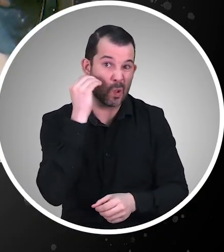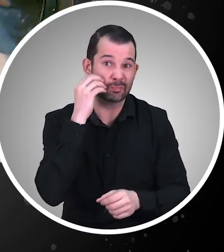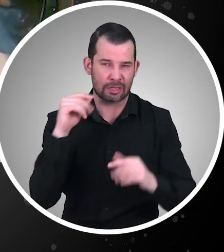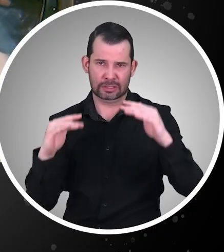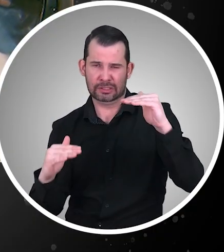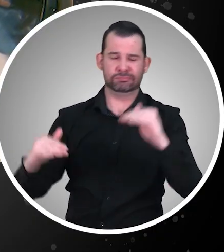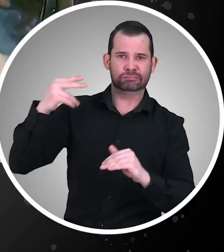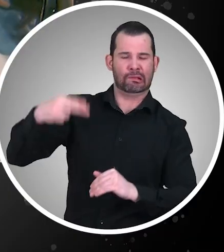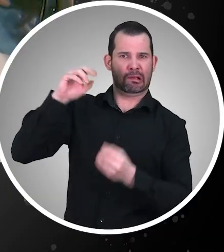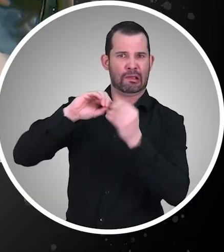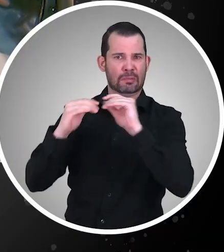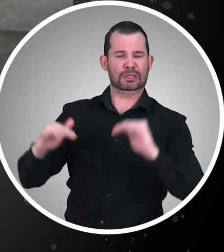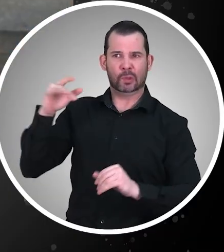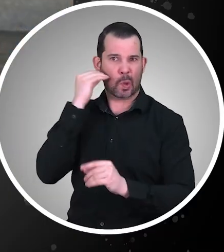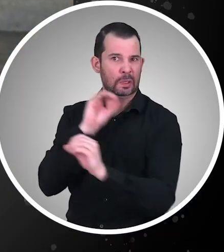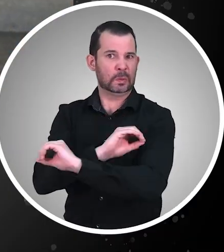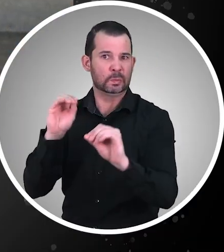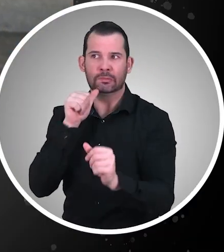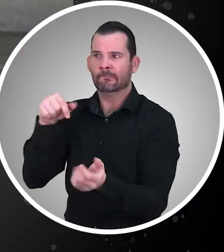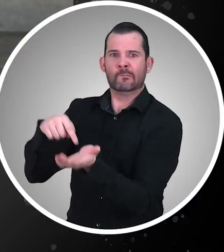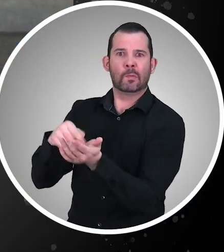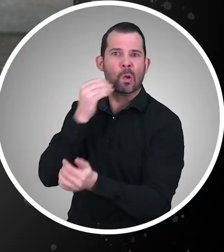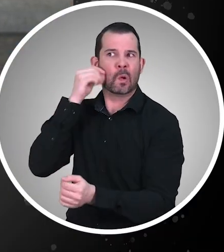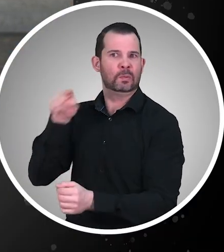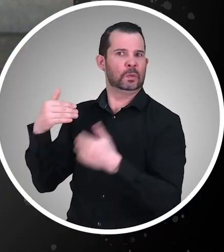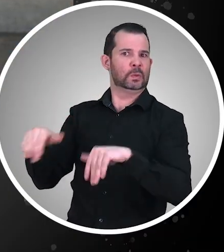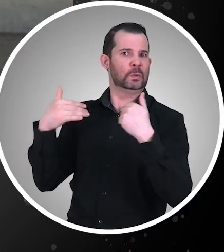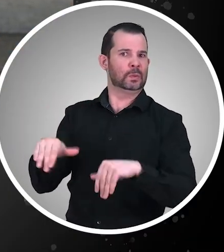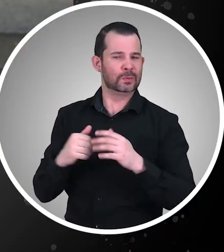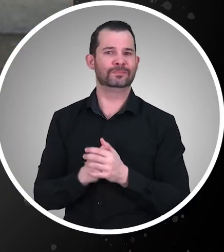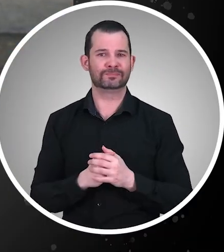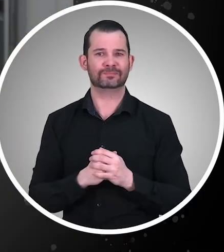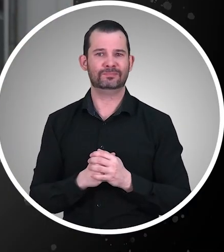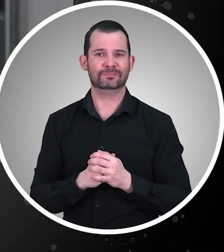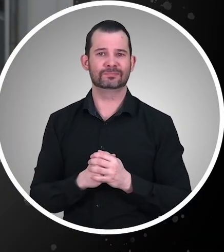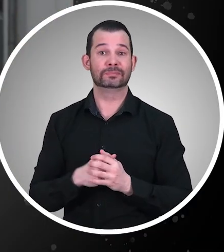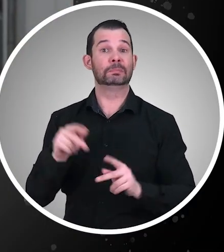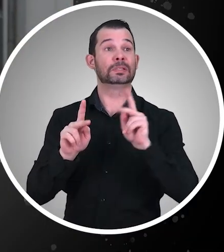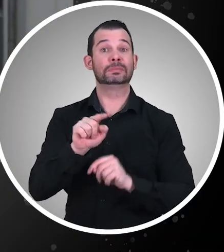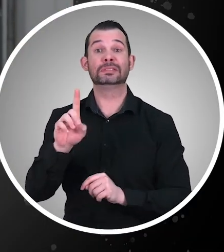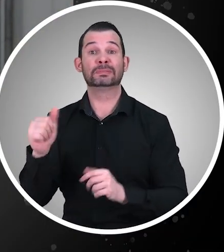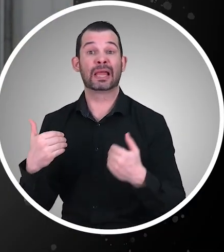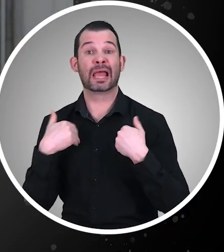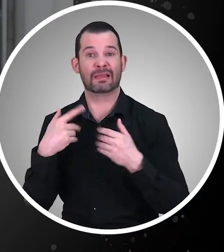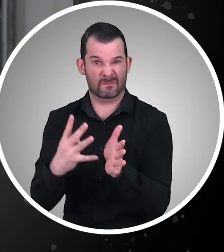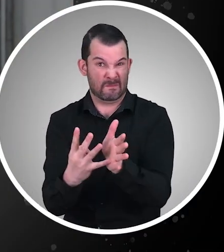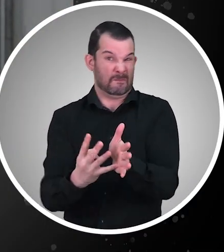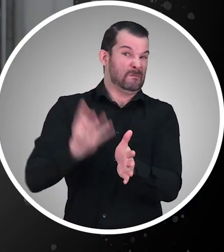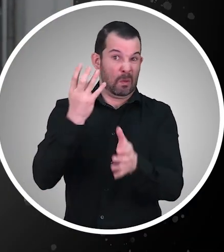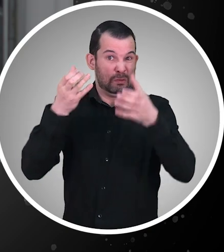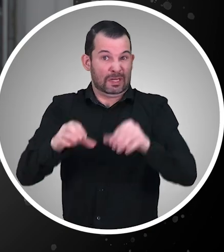and disproportionate rates of homelessness and unaffordable housing. People with disabilities are four times